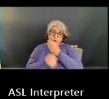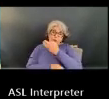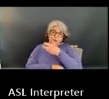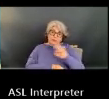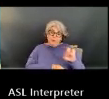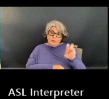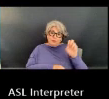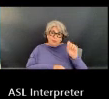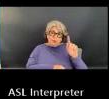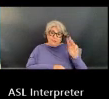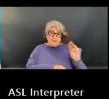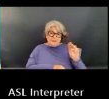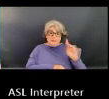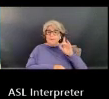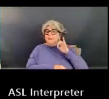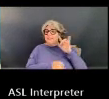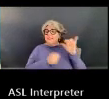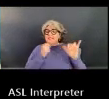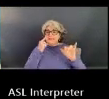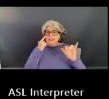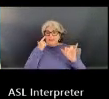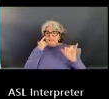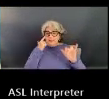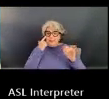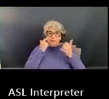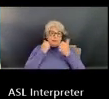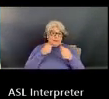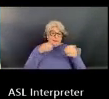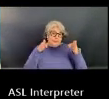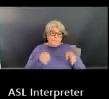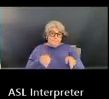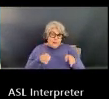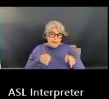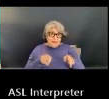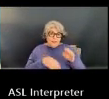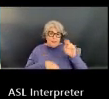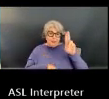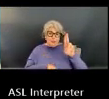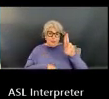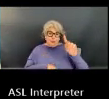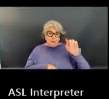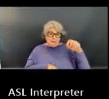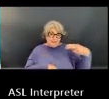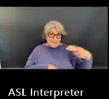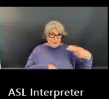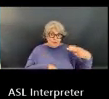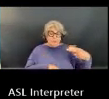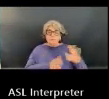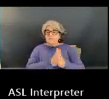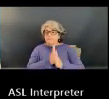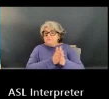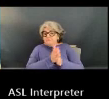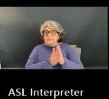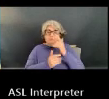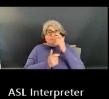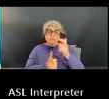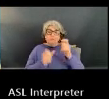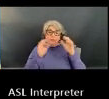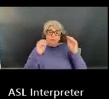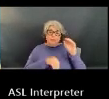And it sounds like what you're saying is that anybody who is at you teach who is interested in teaching STEM in K through 12